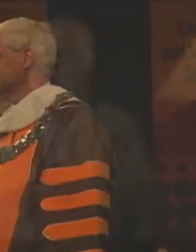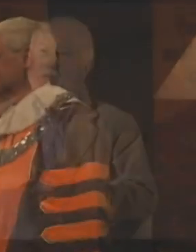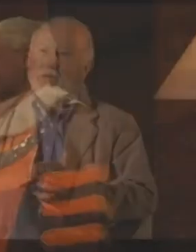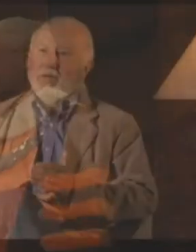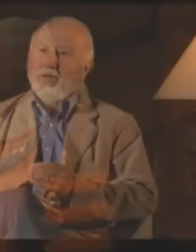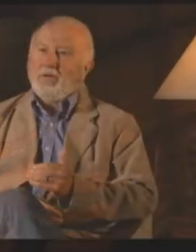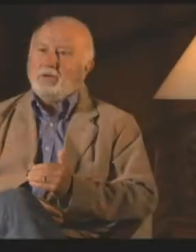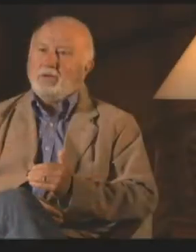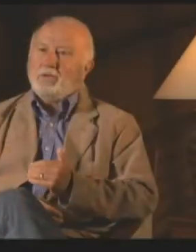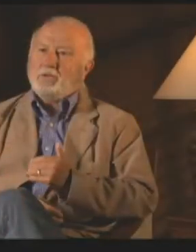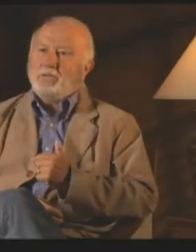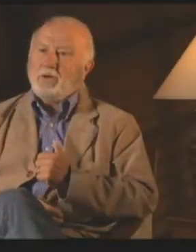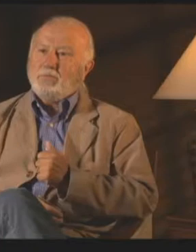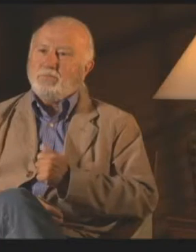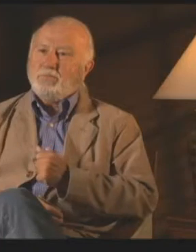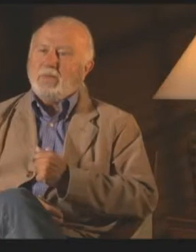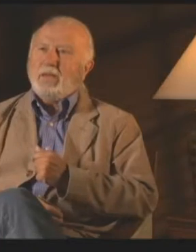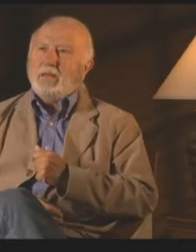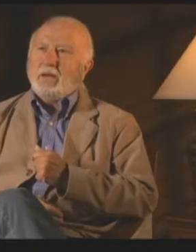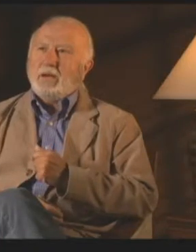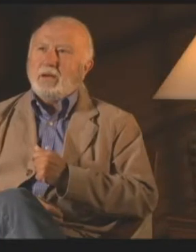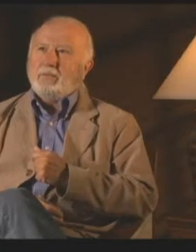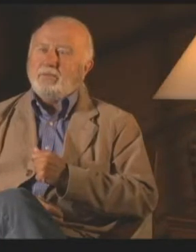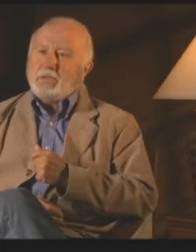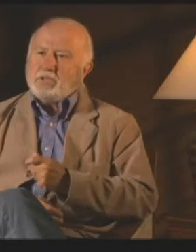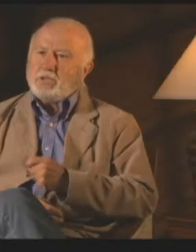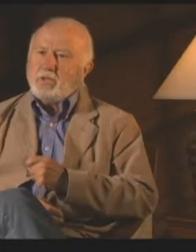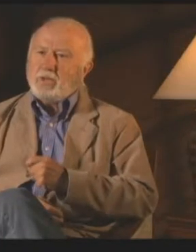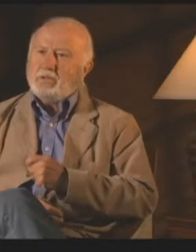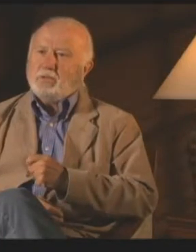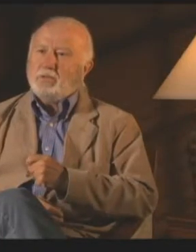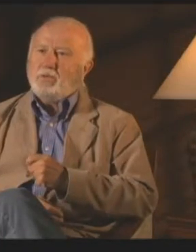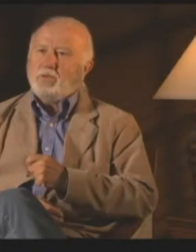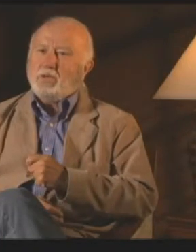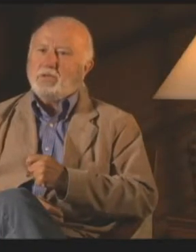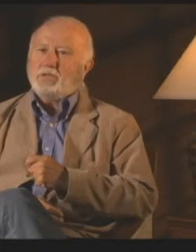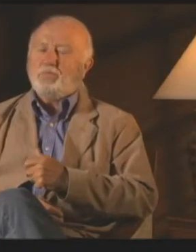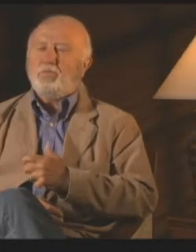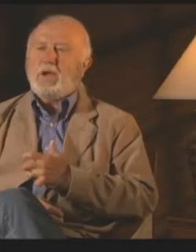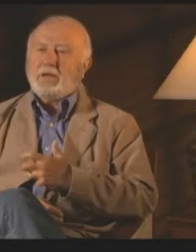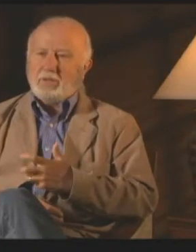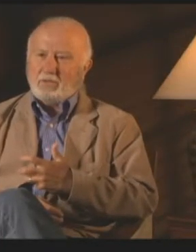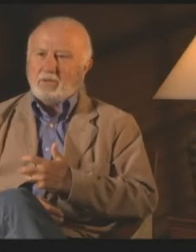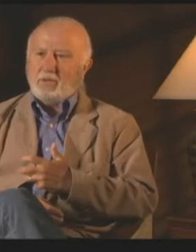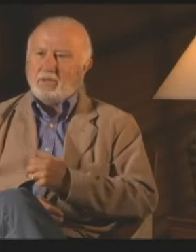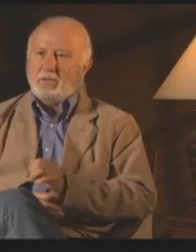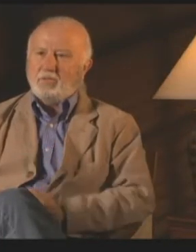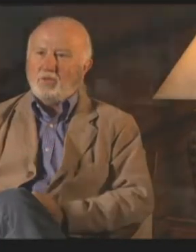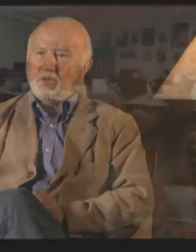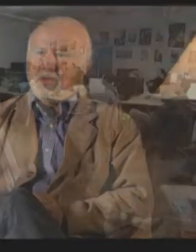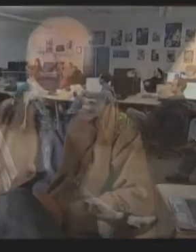You know, this is a very business-oriented school. I think it's a practical- oriented school, so I think